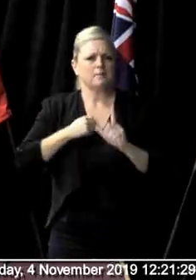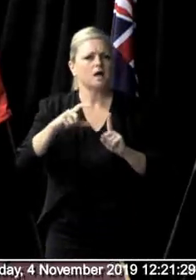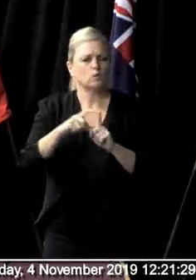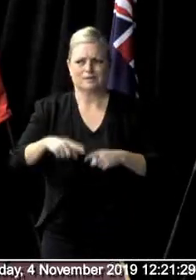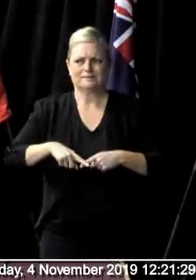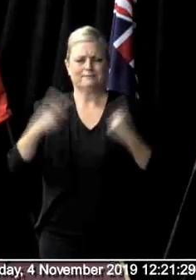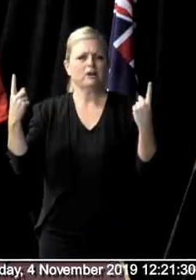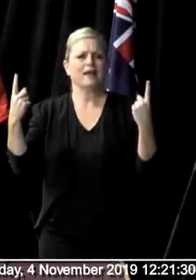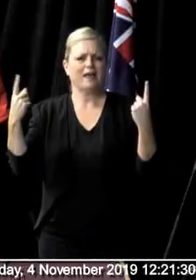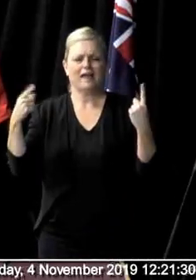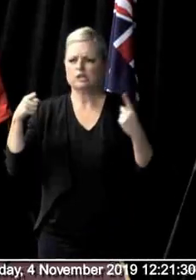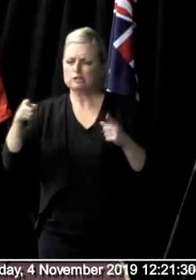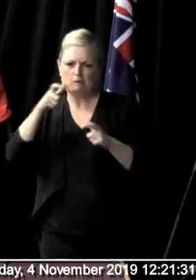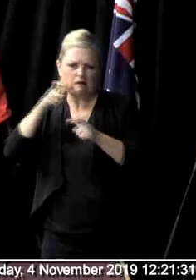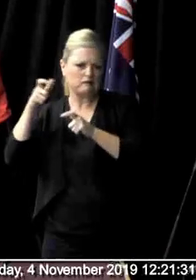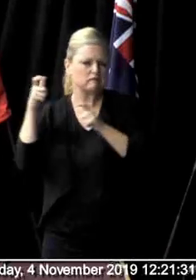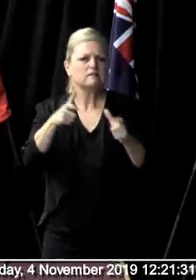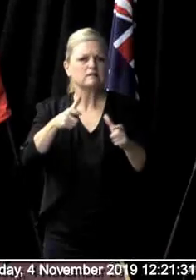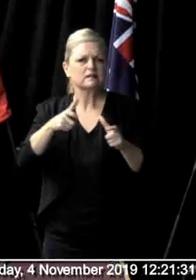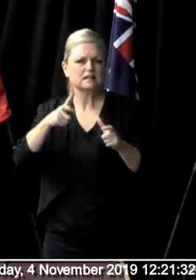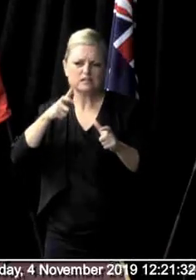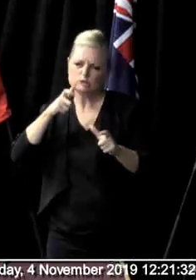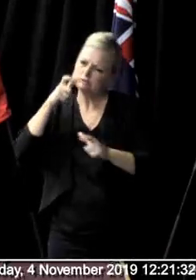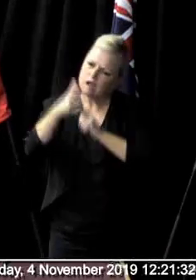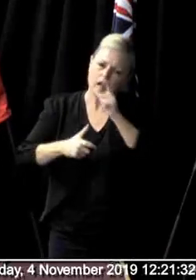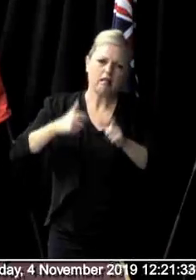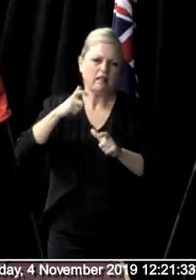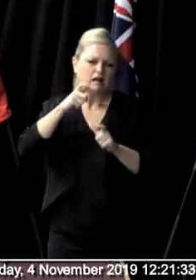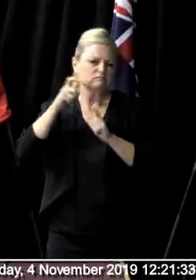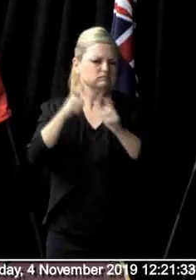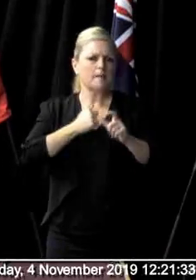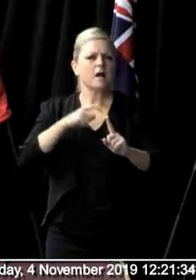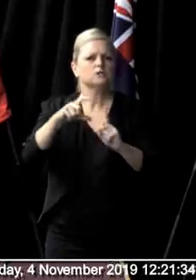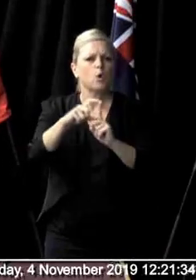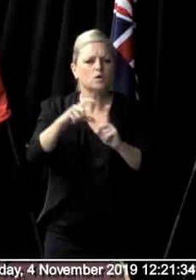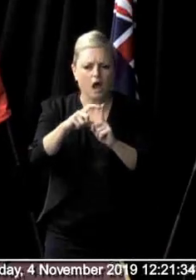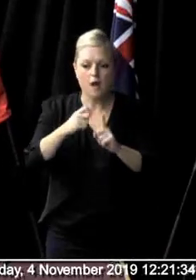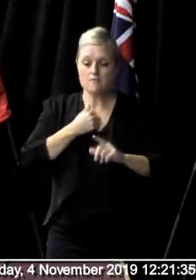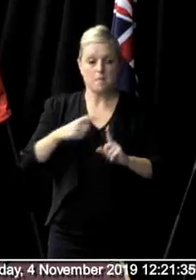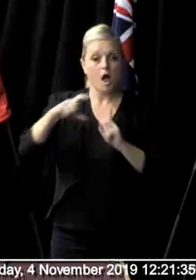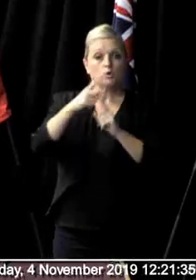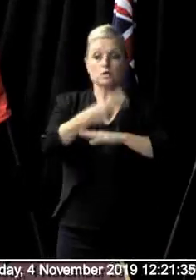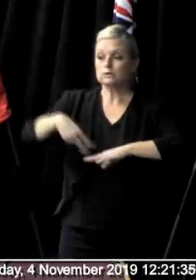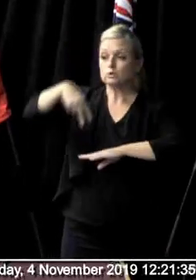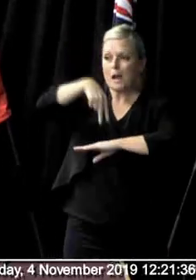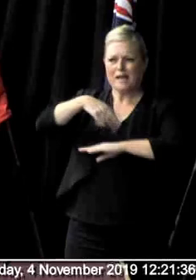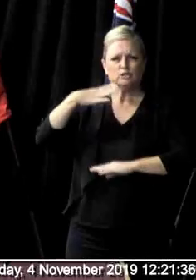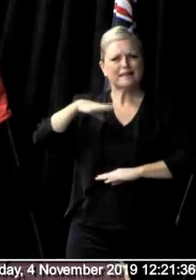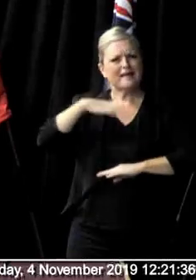She was yelling and screaming at her. She was – every time [REDACTED] stood up which she needed to, to pull out the drawer